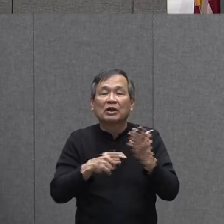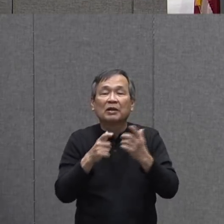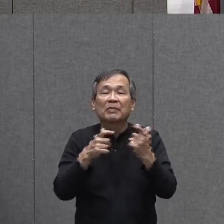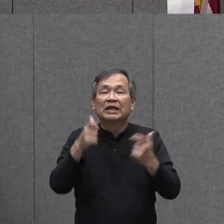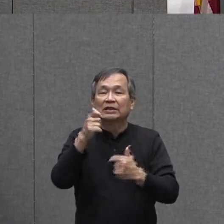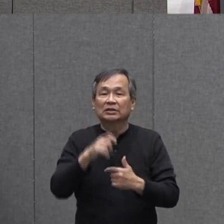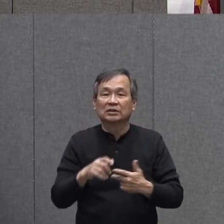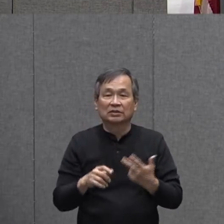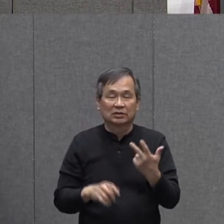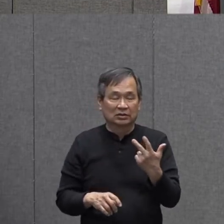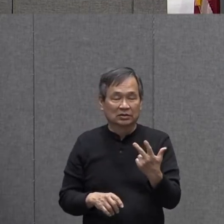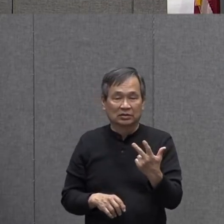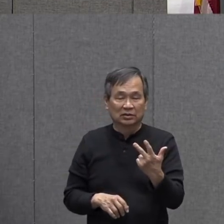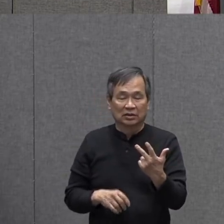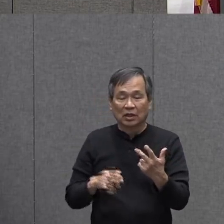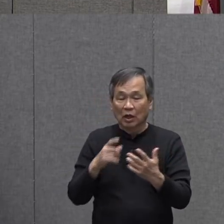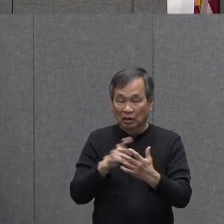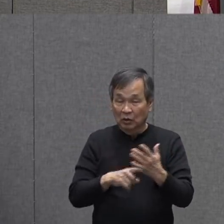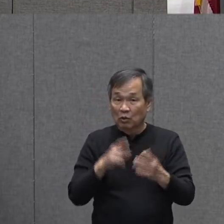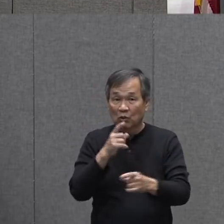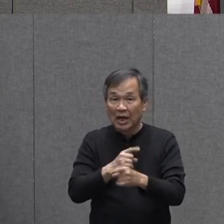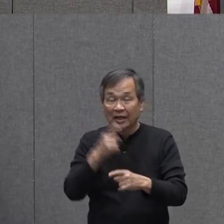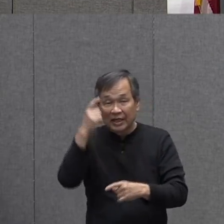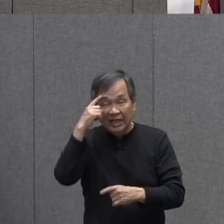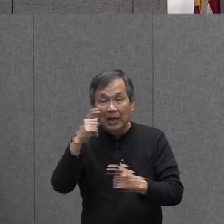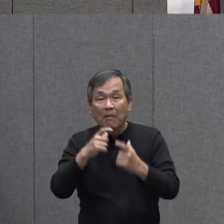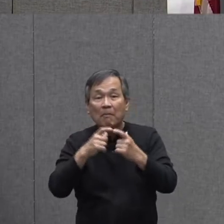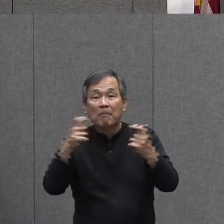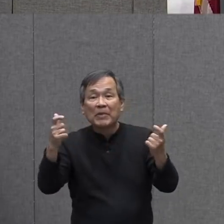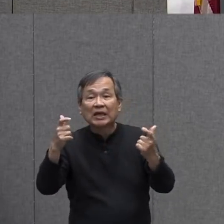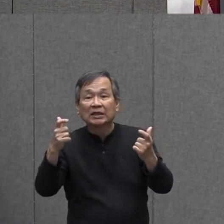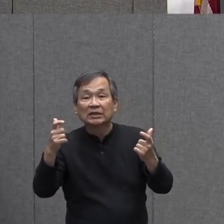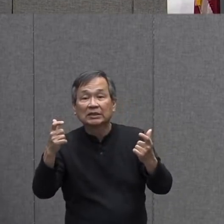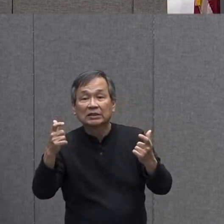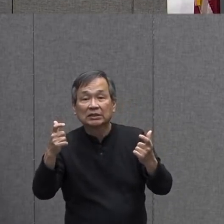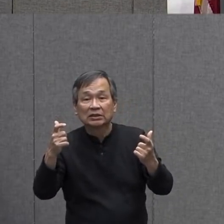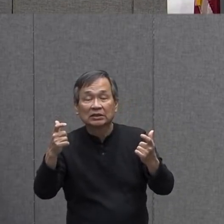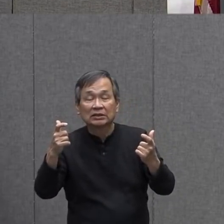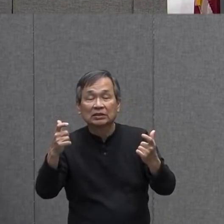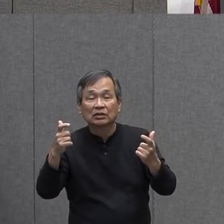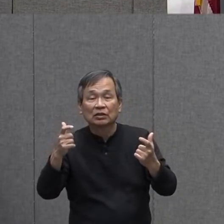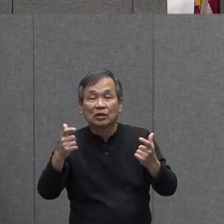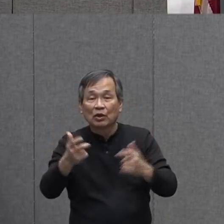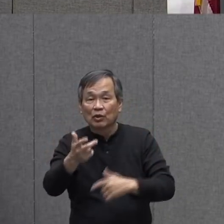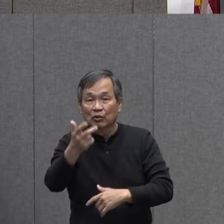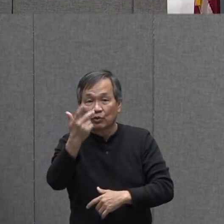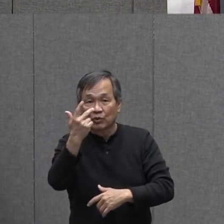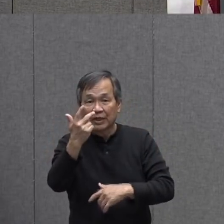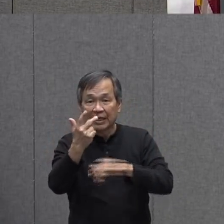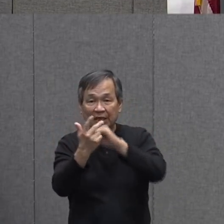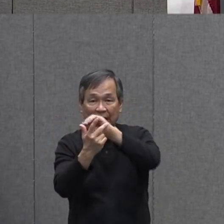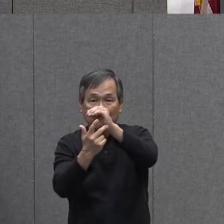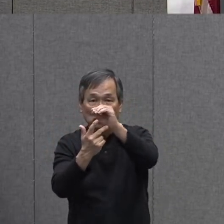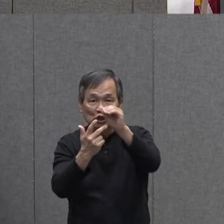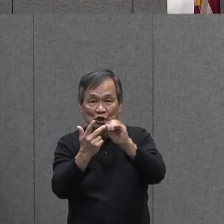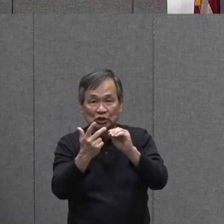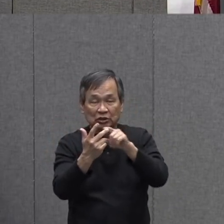There you go, thank you. Largest three digit number. So I'm gonna underline that.